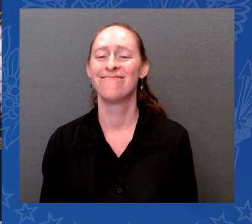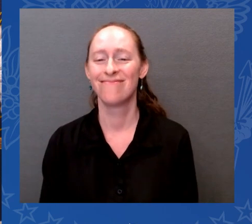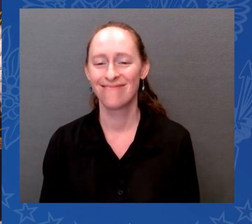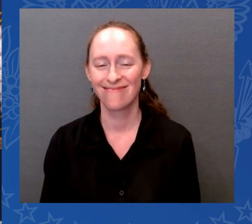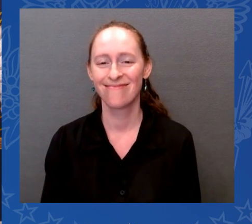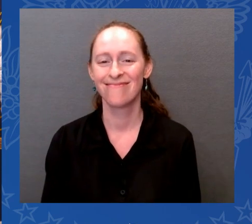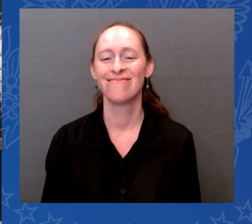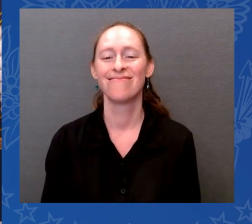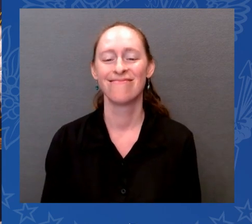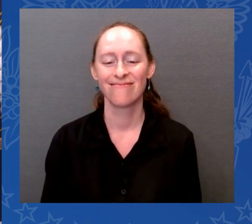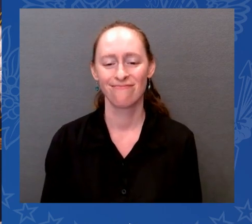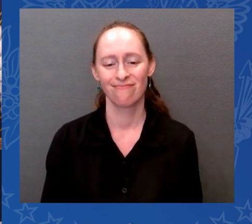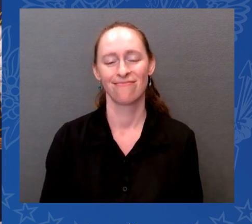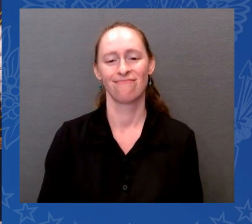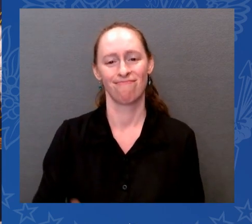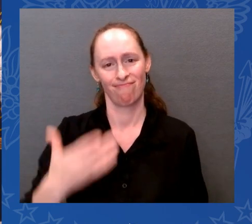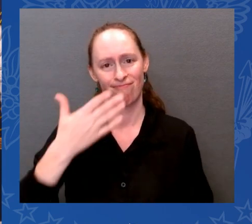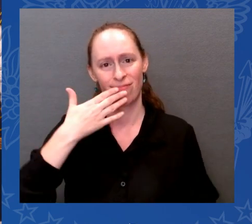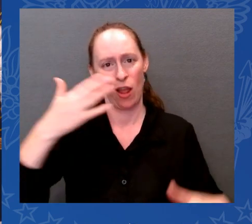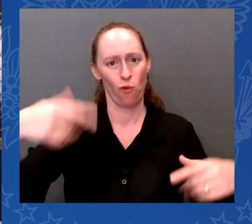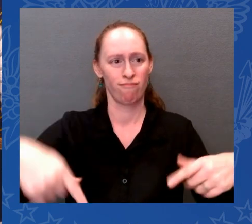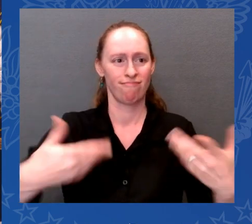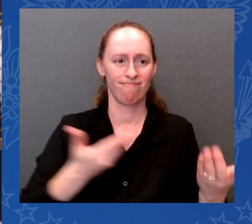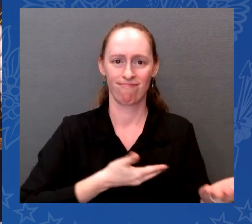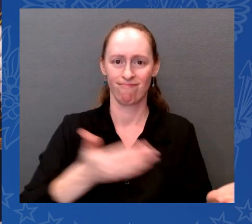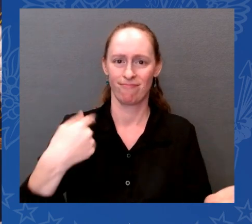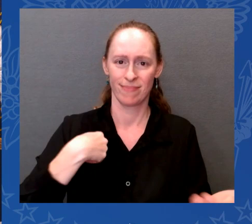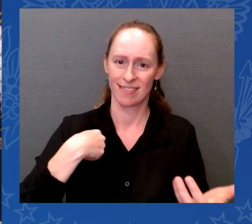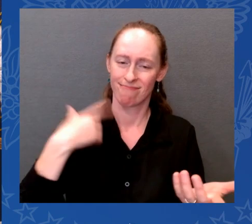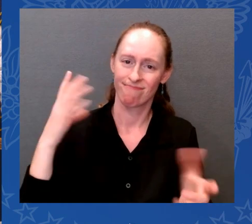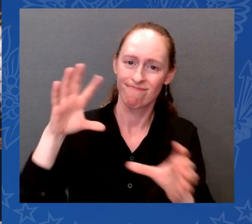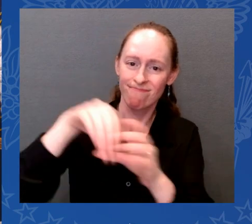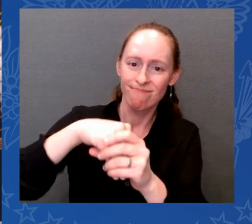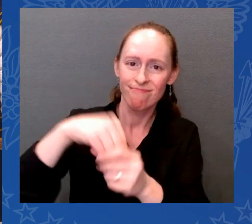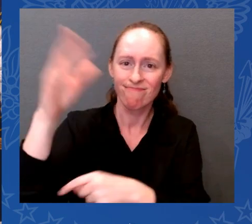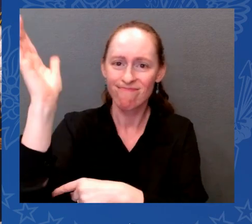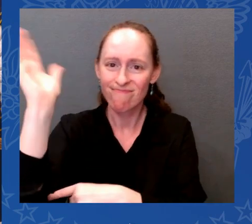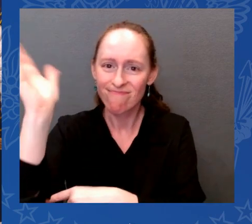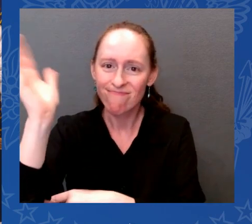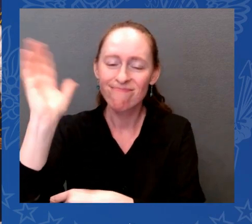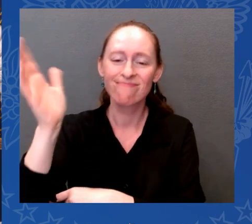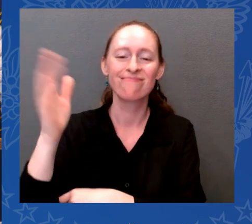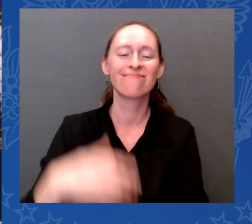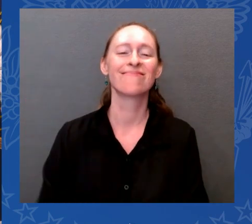And it's wonderful to see so many good friends, you know, sitting out there looking. Eddy -- Ed Kelly.